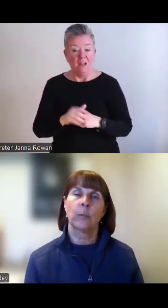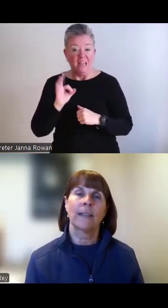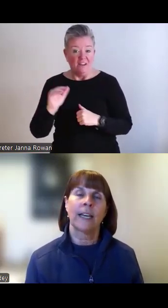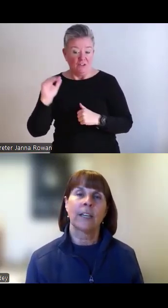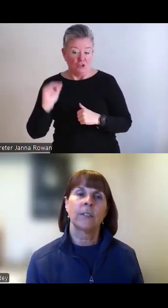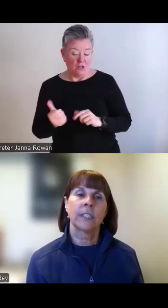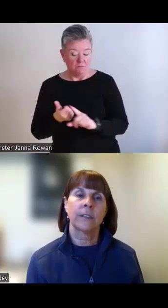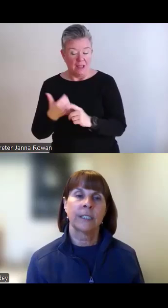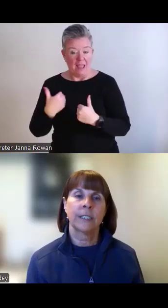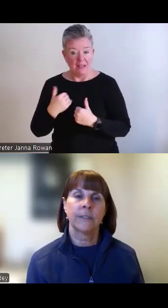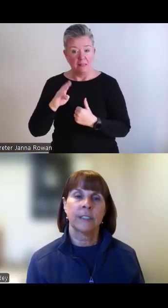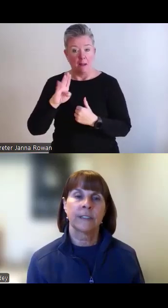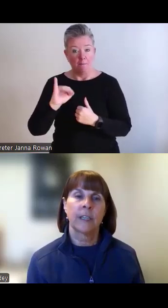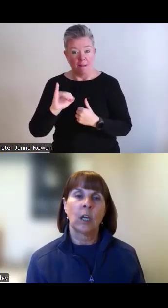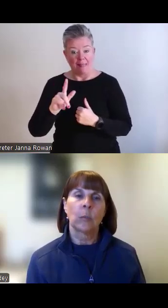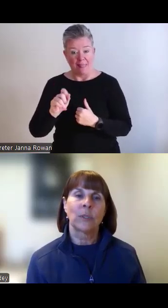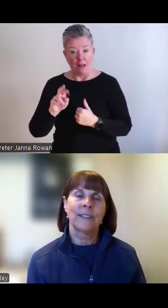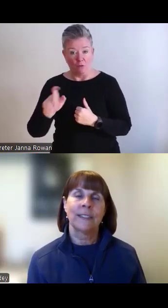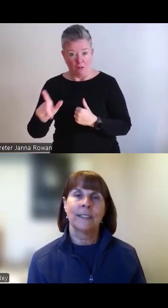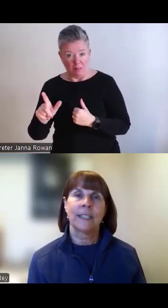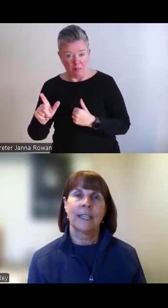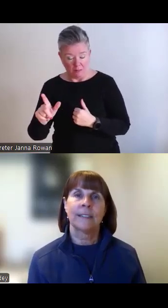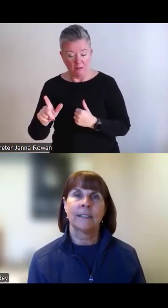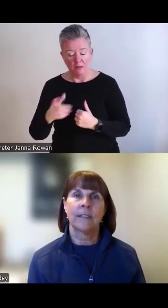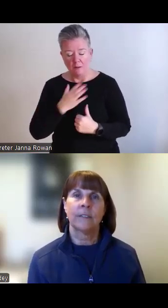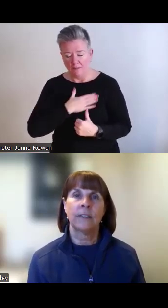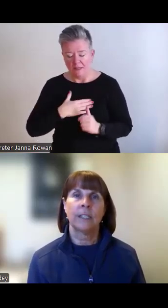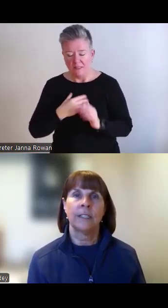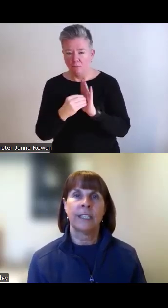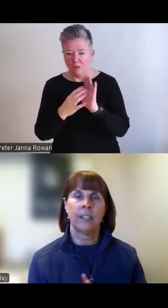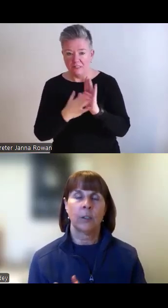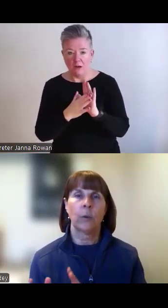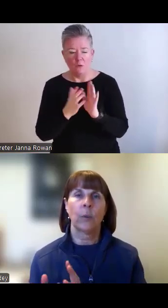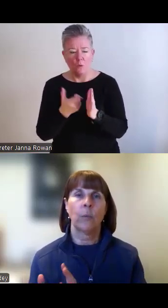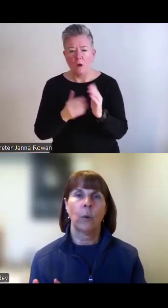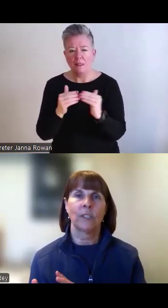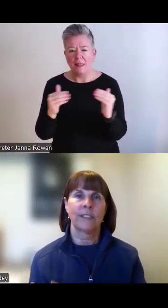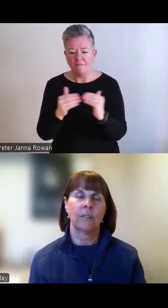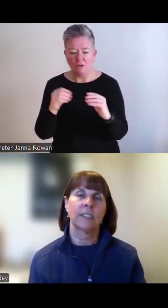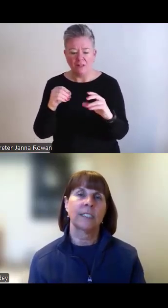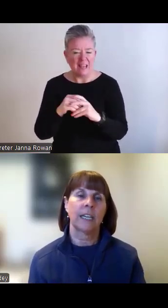has a bilateral hearing difference, please indicate the level in the ear with more sound